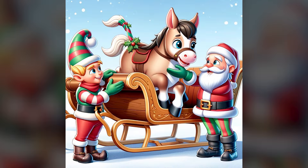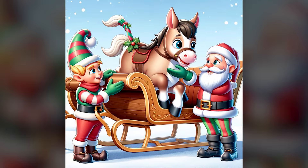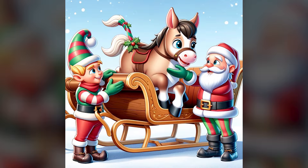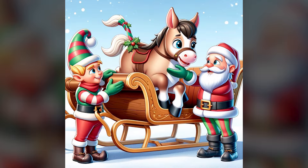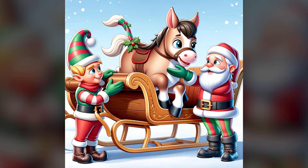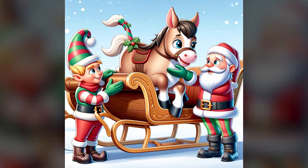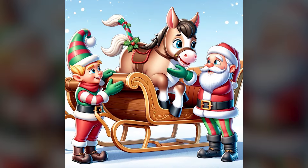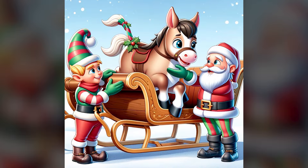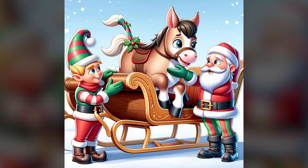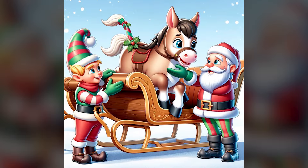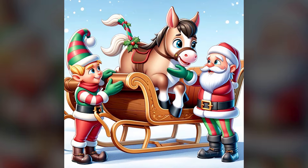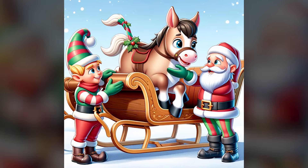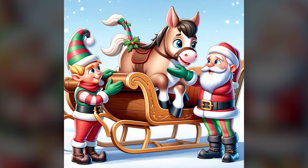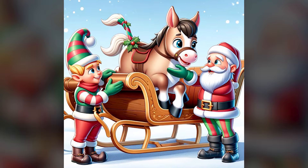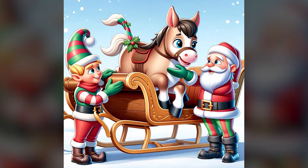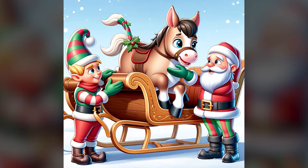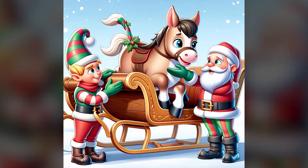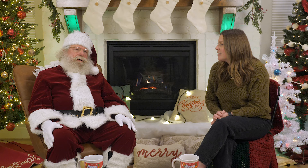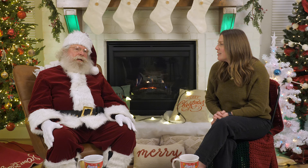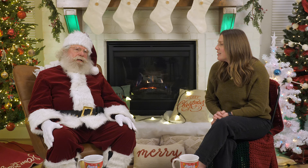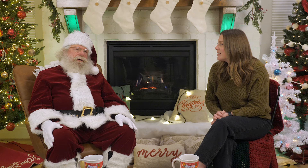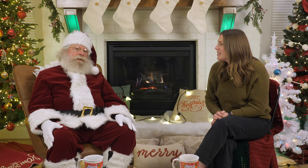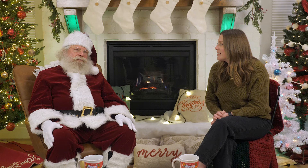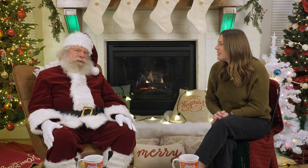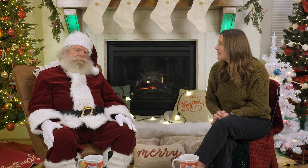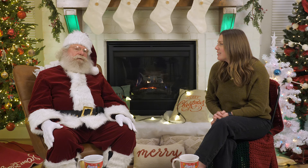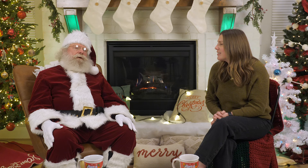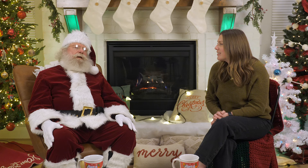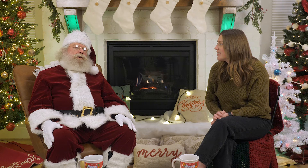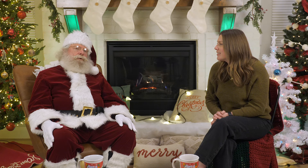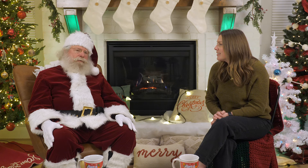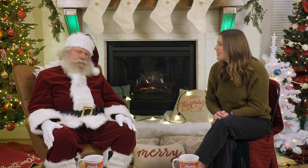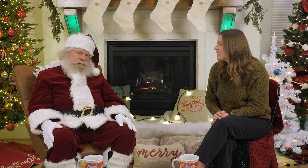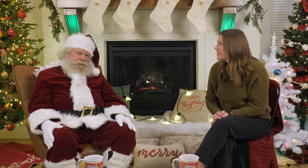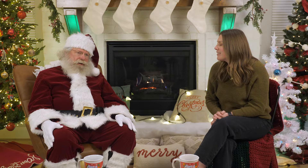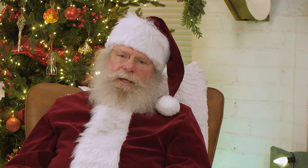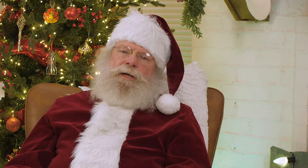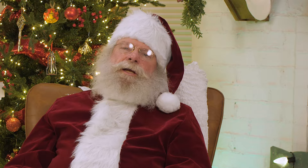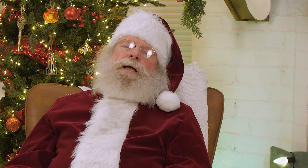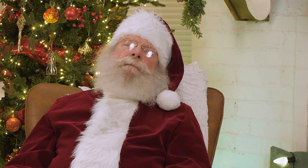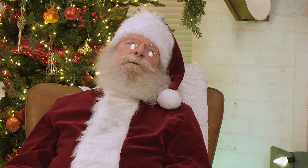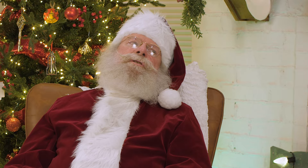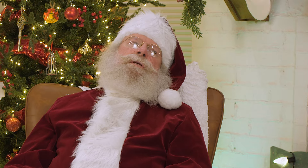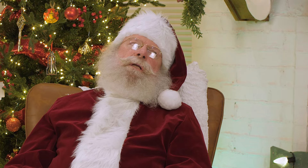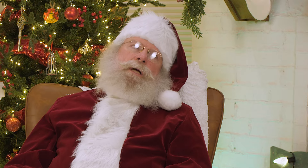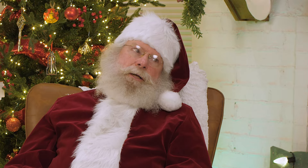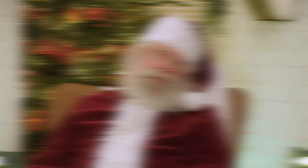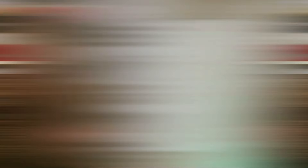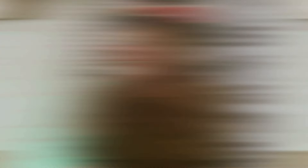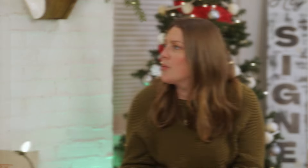Such a That is definitely a chore. But it is very doable whole thing and it happens a lot.